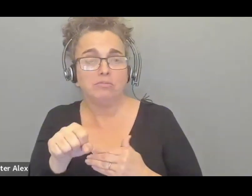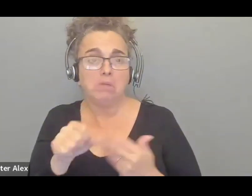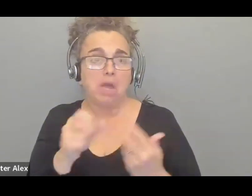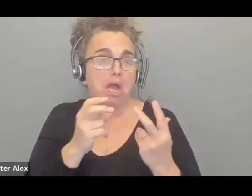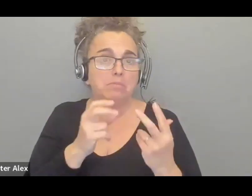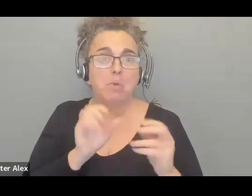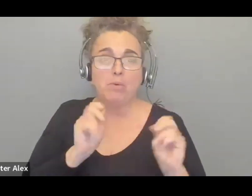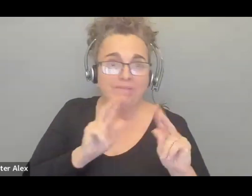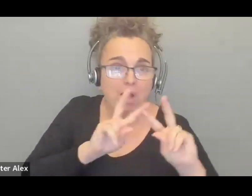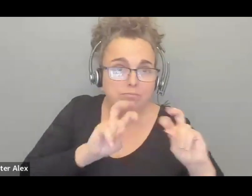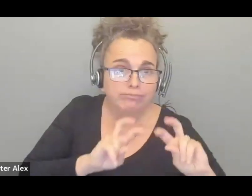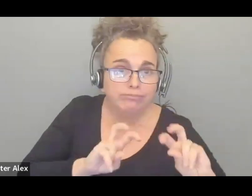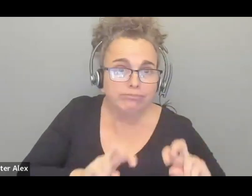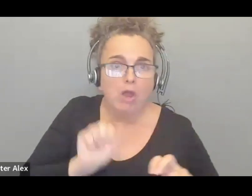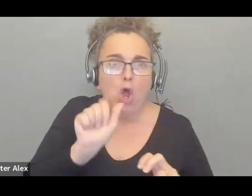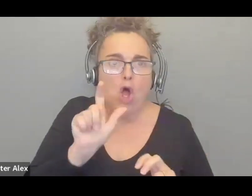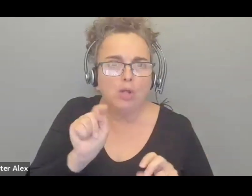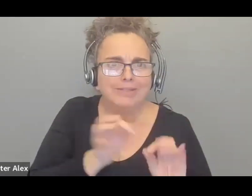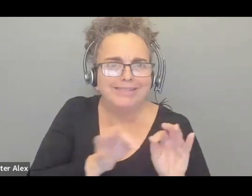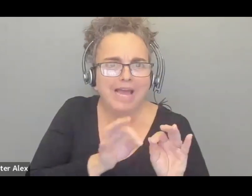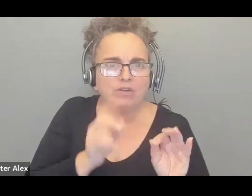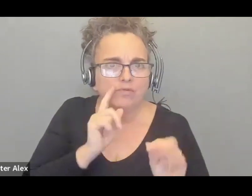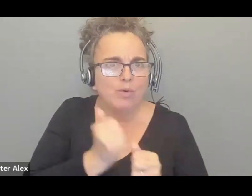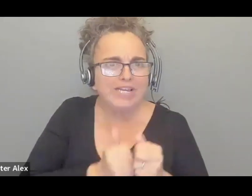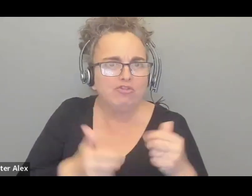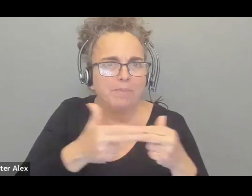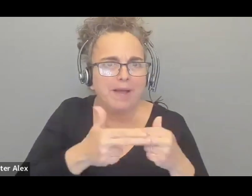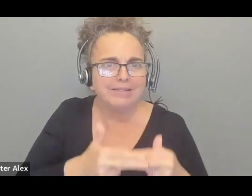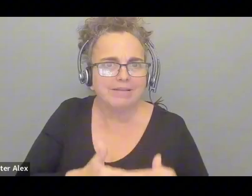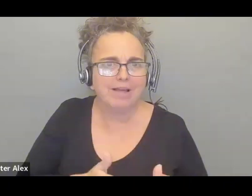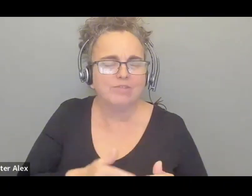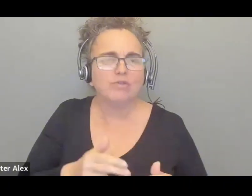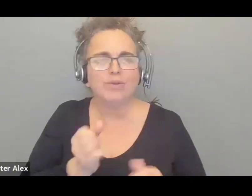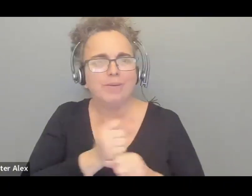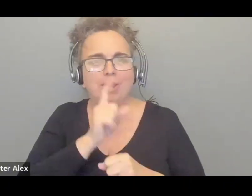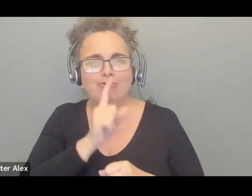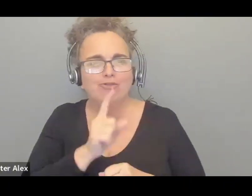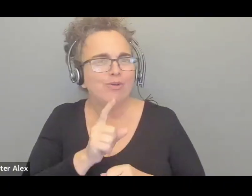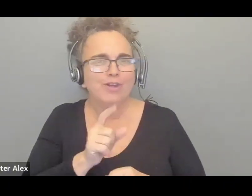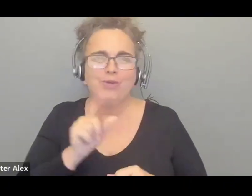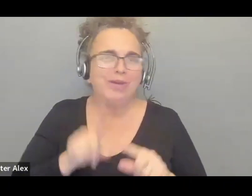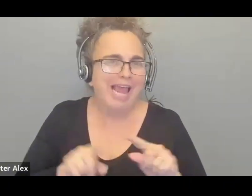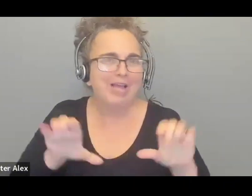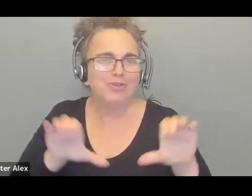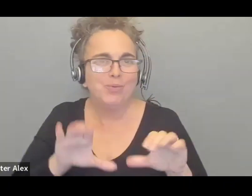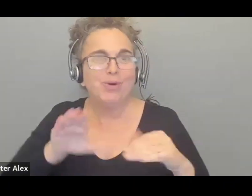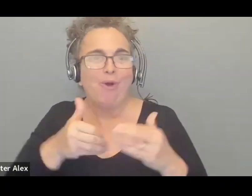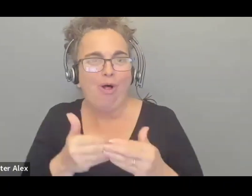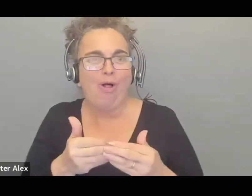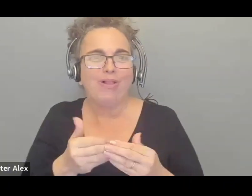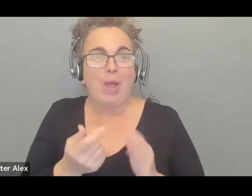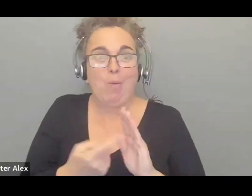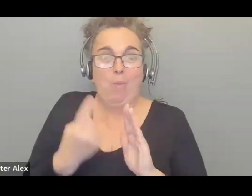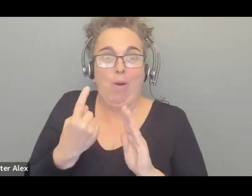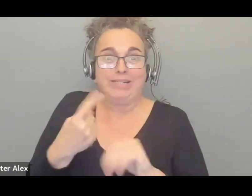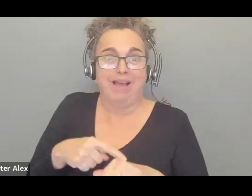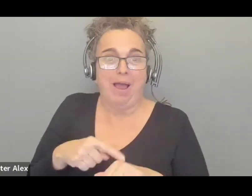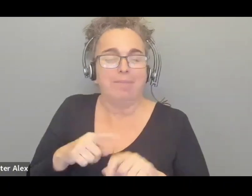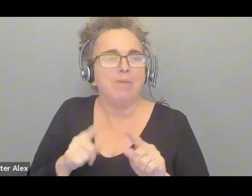for each of my slide decks. So it's really trying to understand that you're not going to be able to do it all at once, but take a small step in some way.